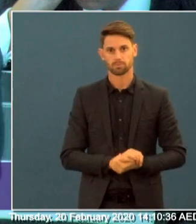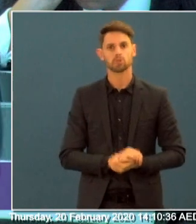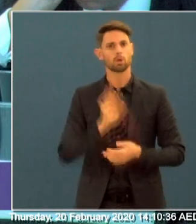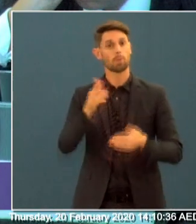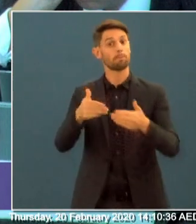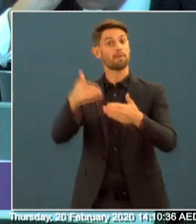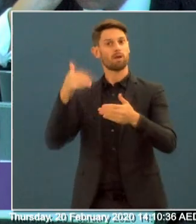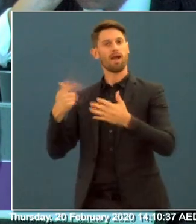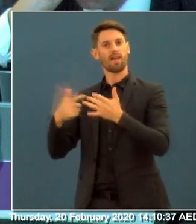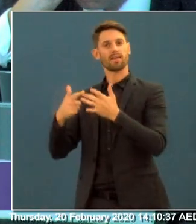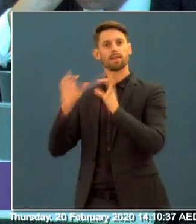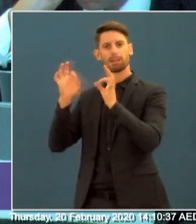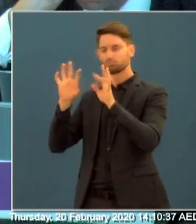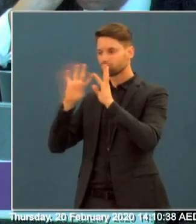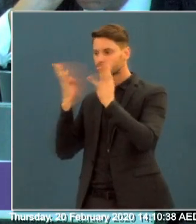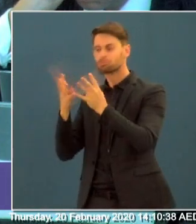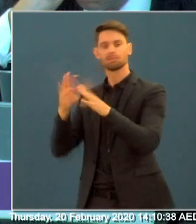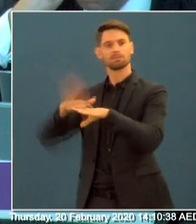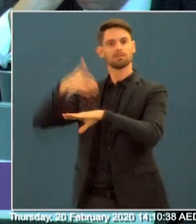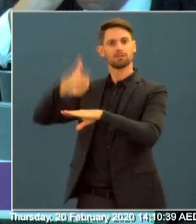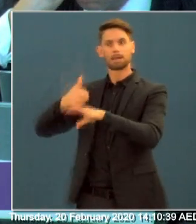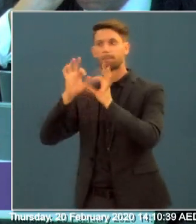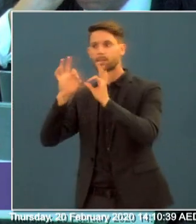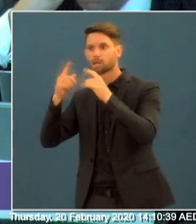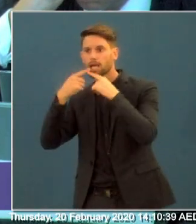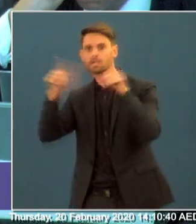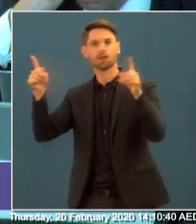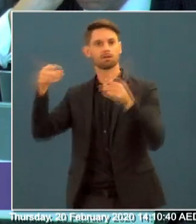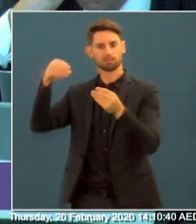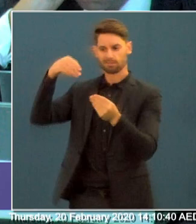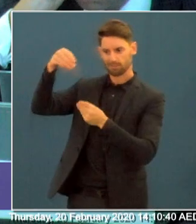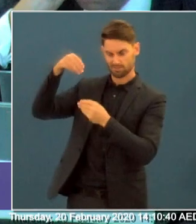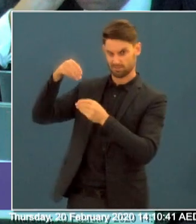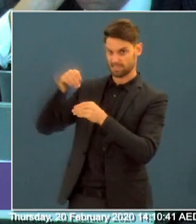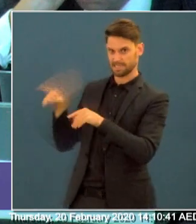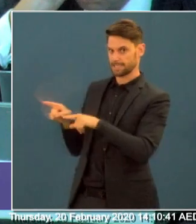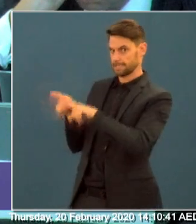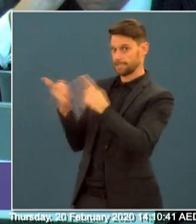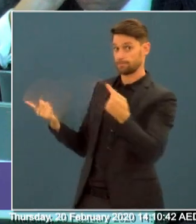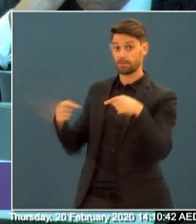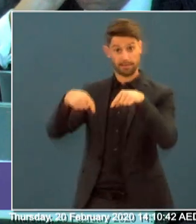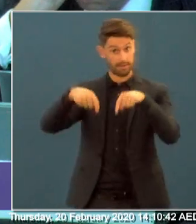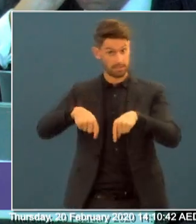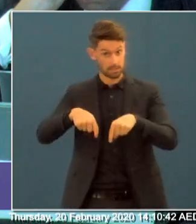this roademap looks at a 10-year plan for implementation.